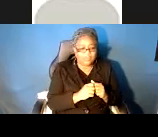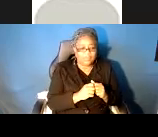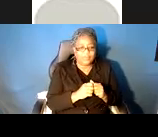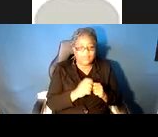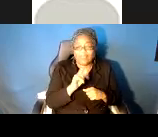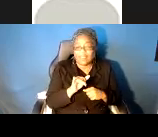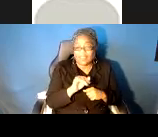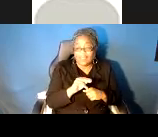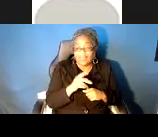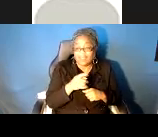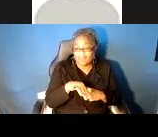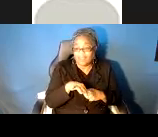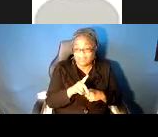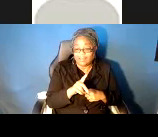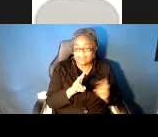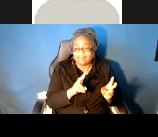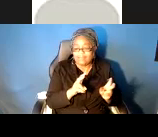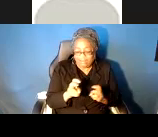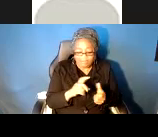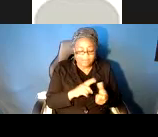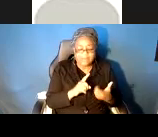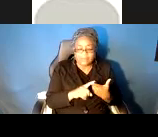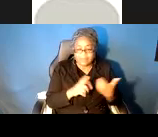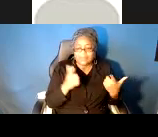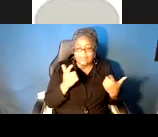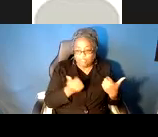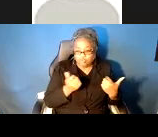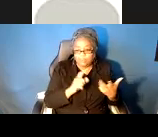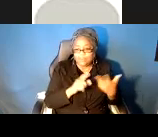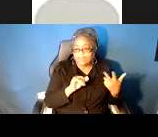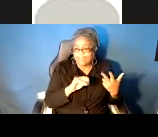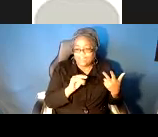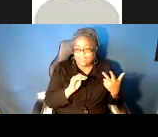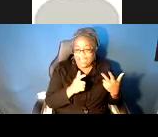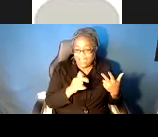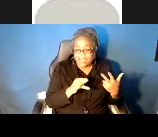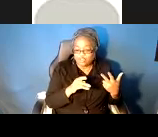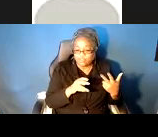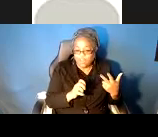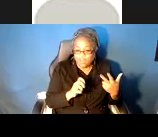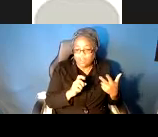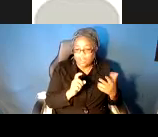scholarships, and ineligible expenses should not be included in either budget.